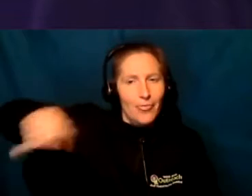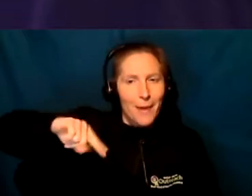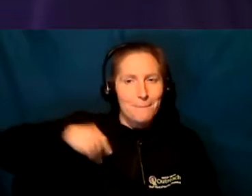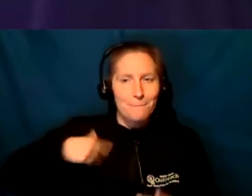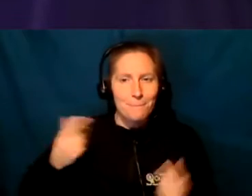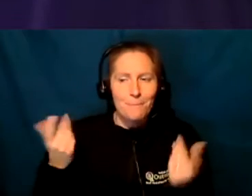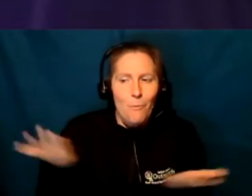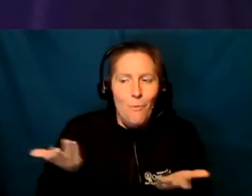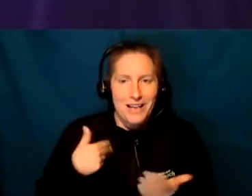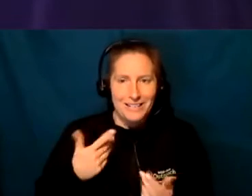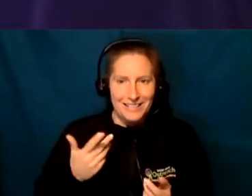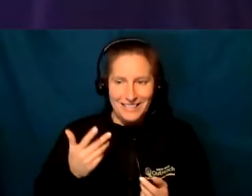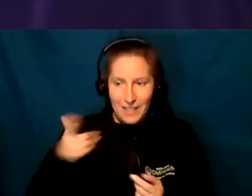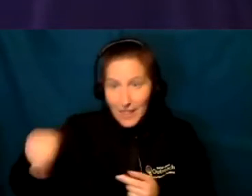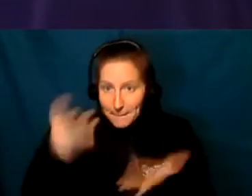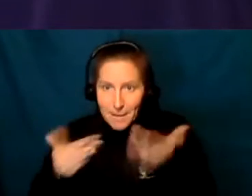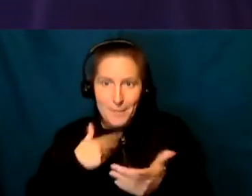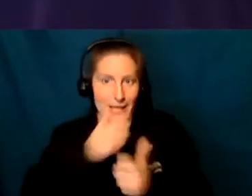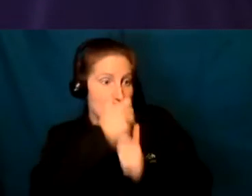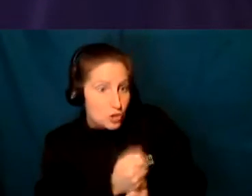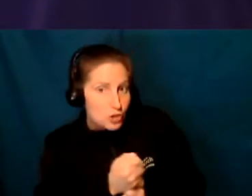who might be interested in the field that you are in?